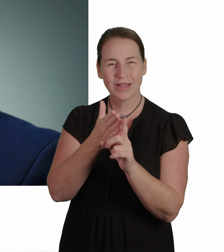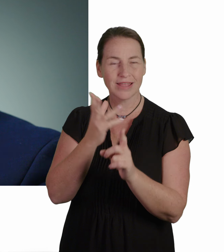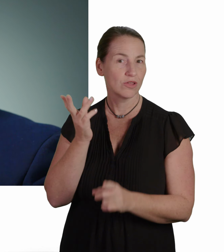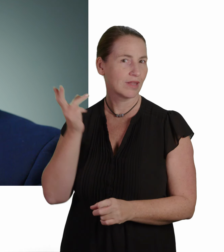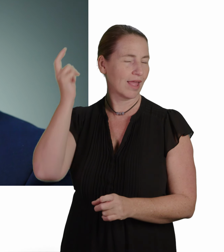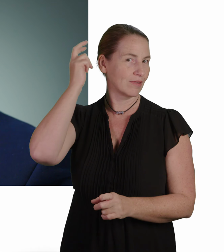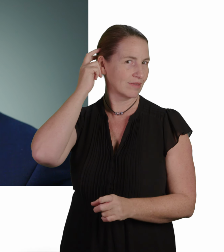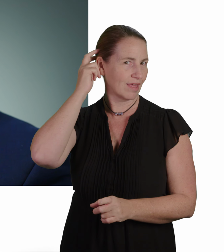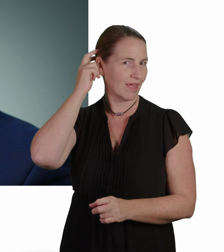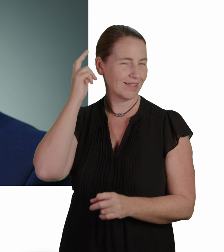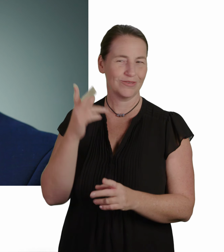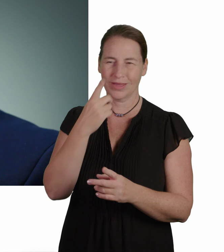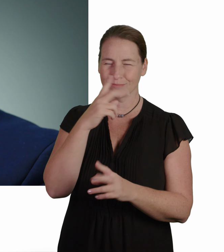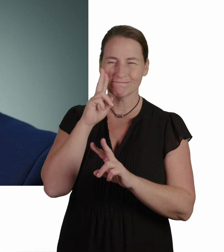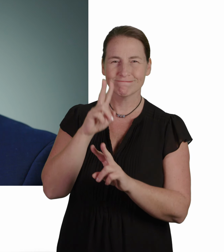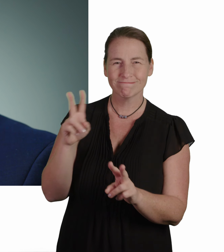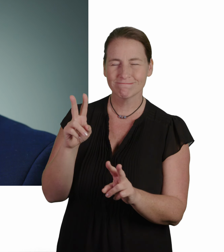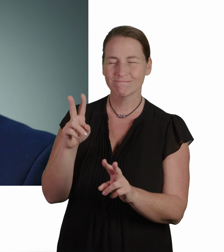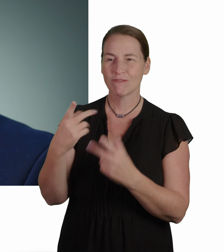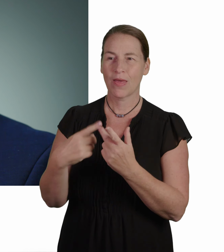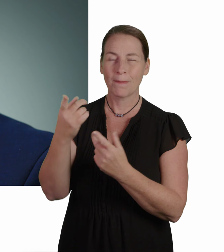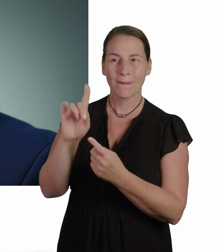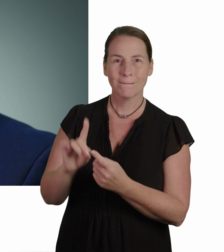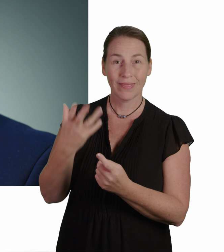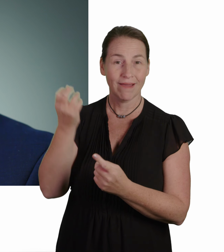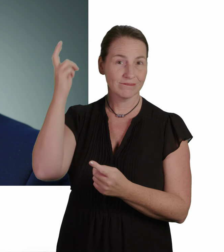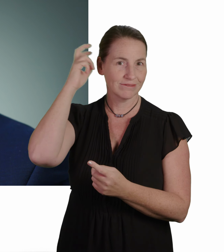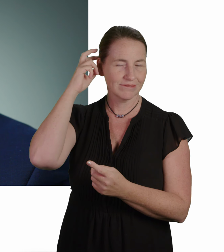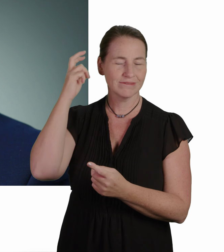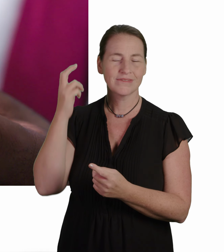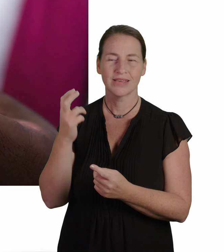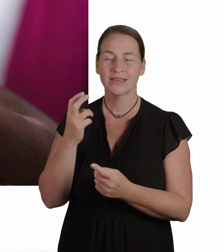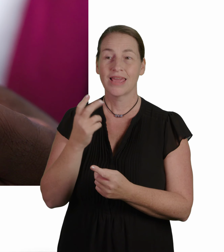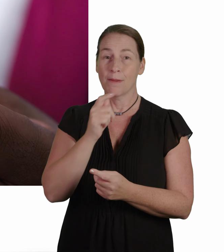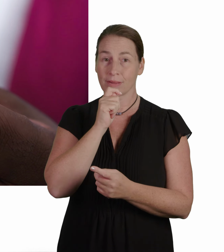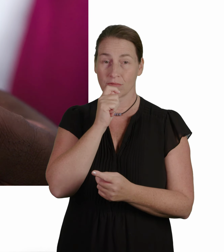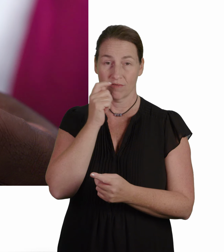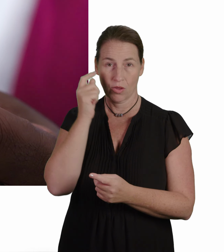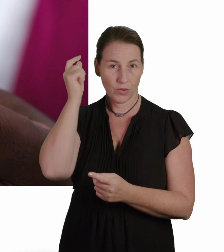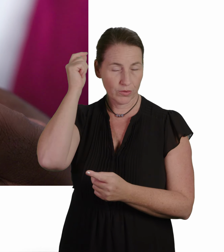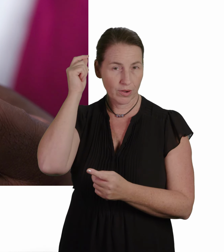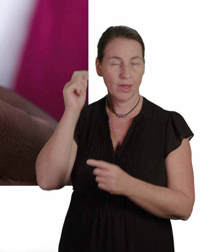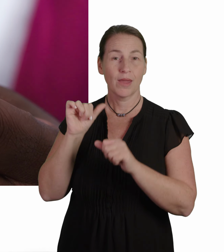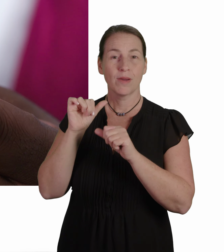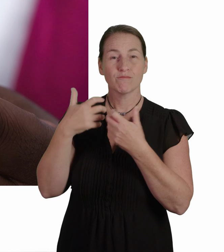outside of the head and is visible on people that have cochlear implants out and about in public. You've got a microphone and processor